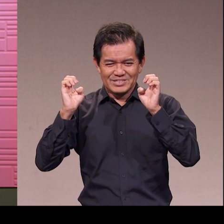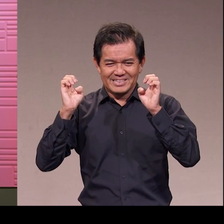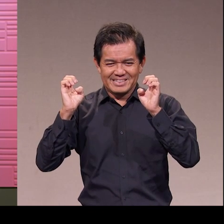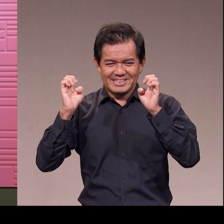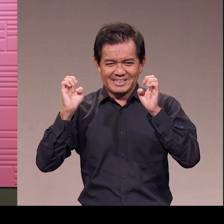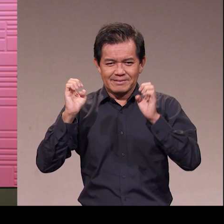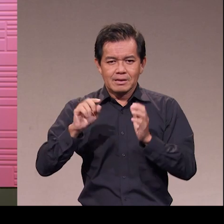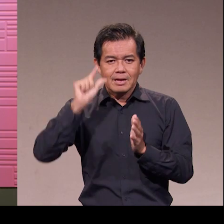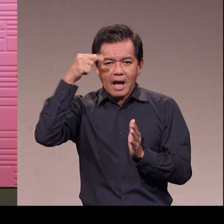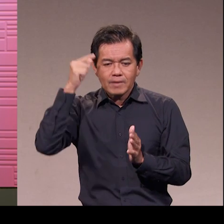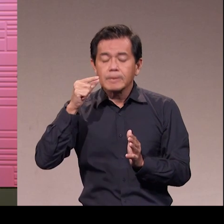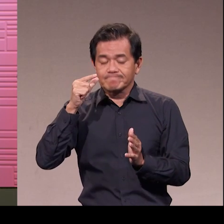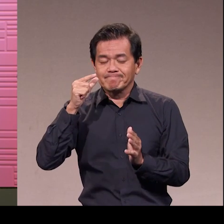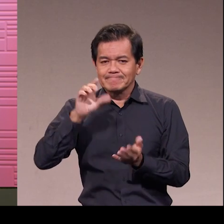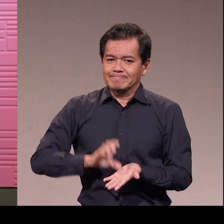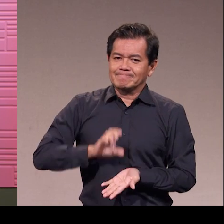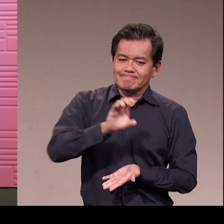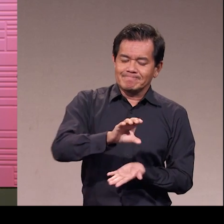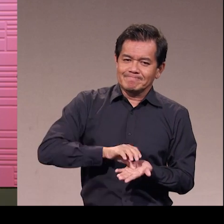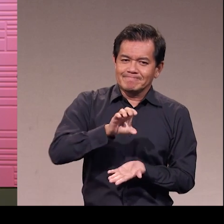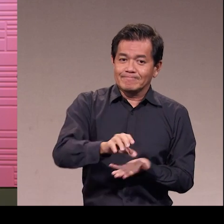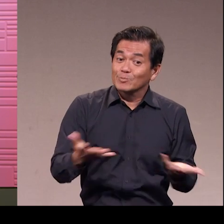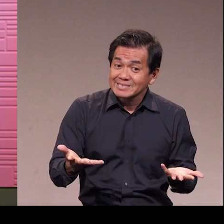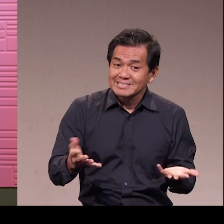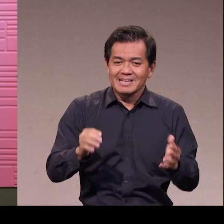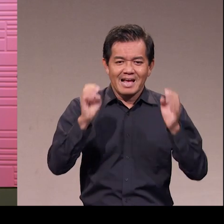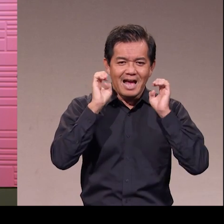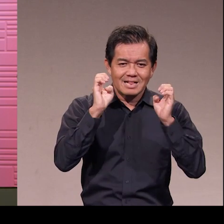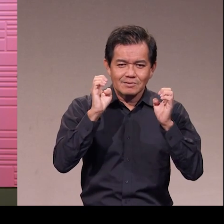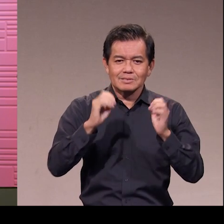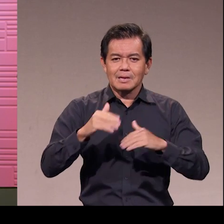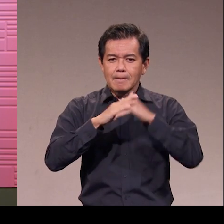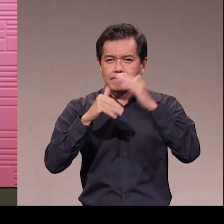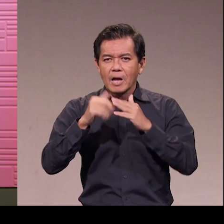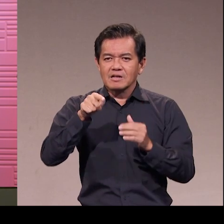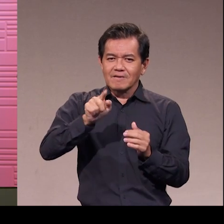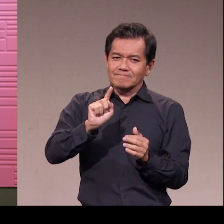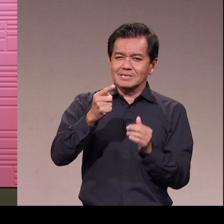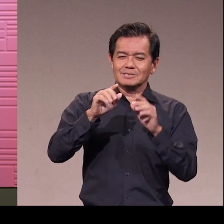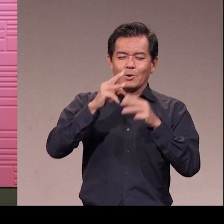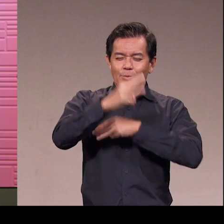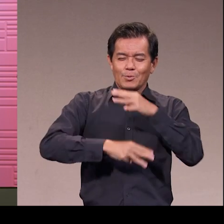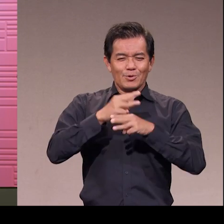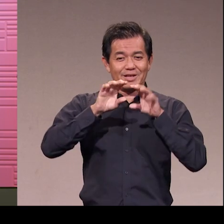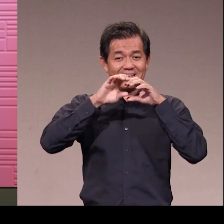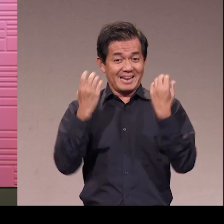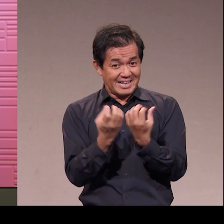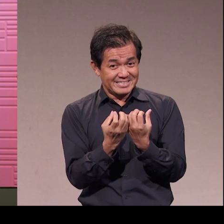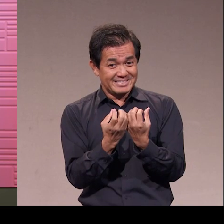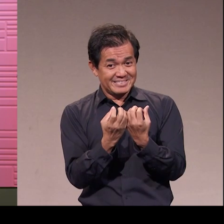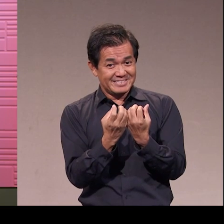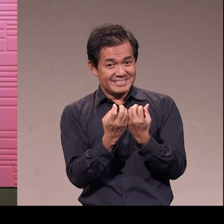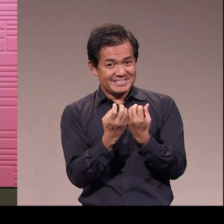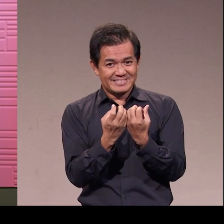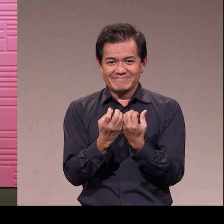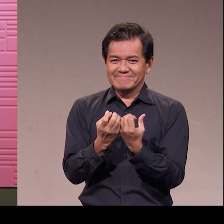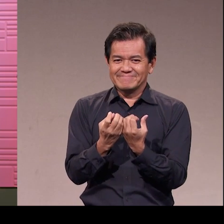The government invested in education and built a world-class system. This was a school in the 1960s and 70s.